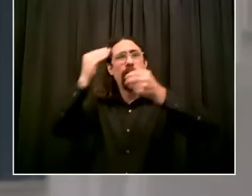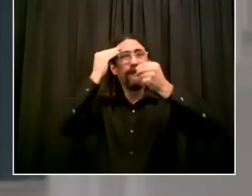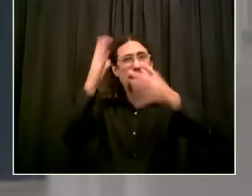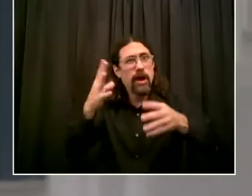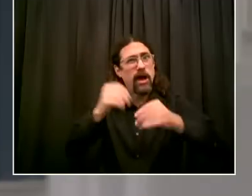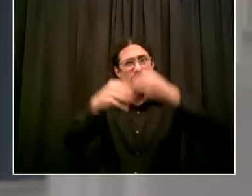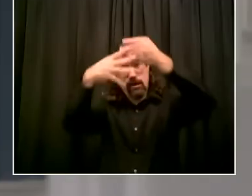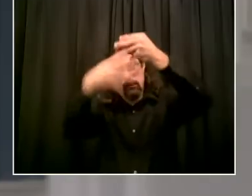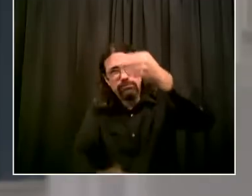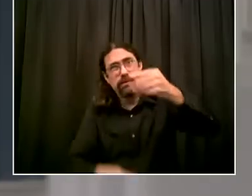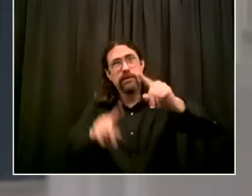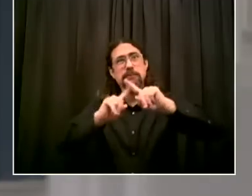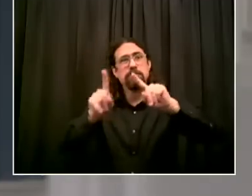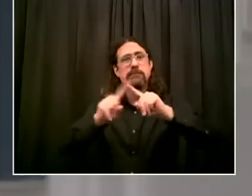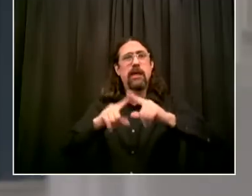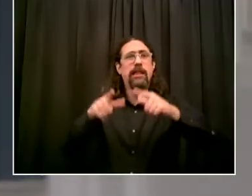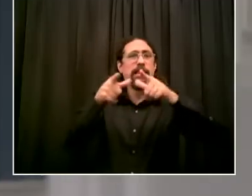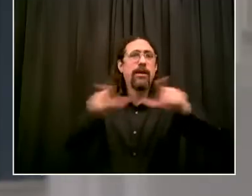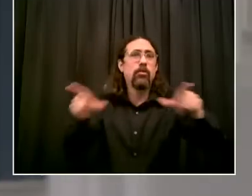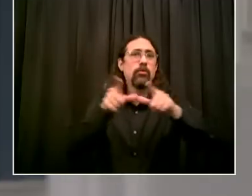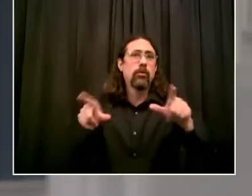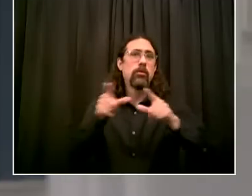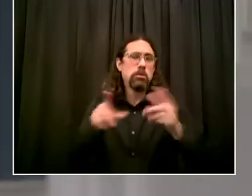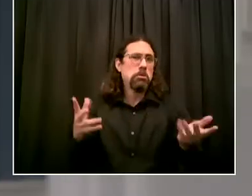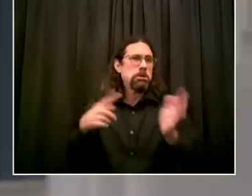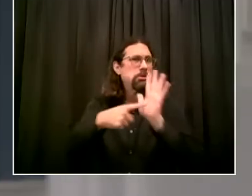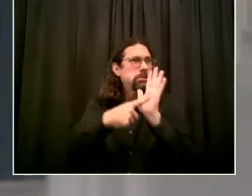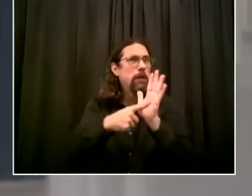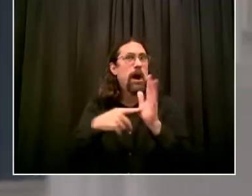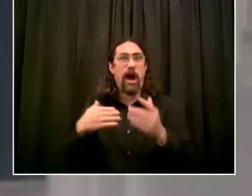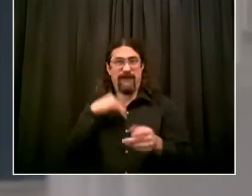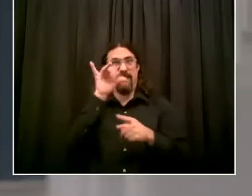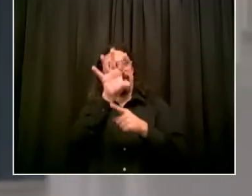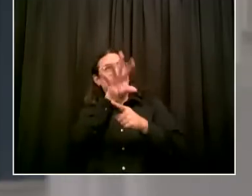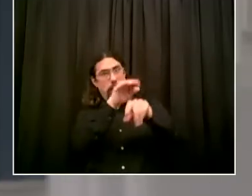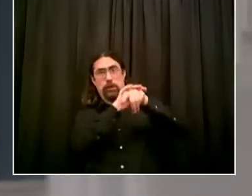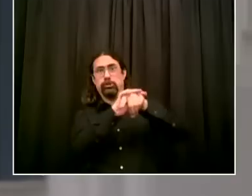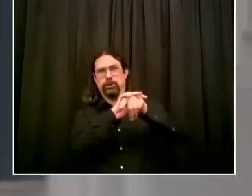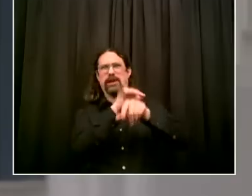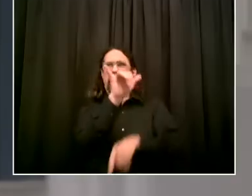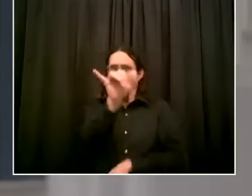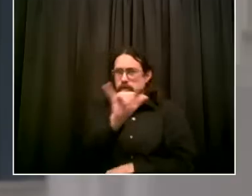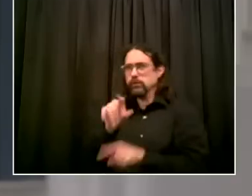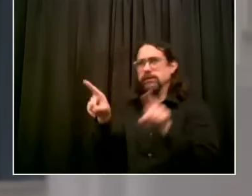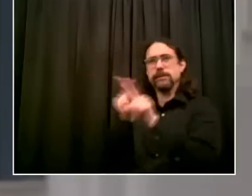TO SMSMLALAL BUSINESSES CONCERNING ACCESS TO CAPITAL AT THIS TIME.